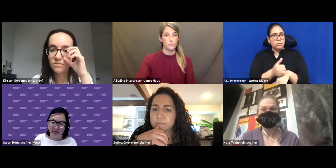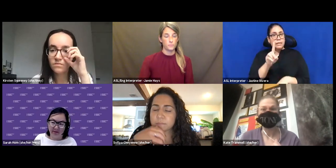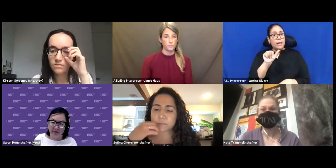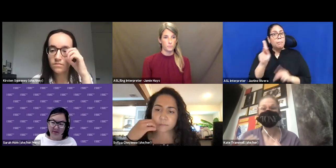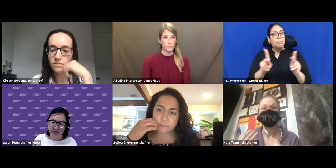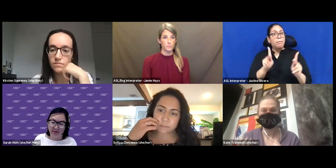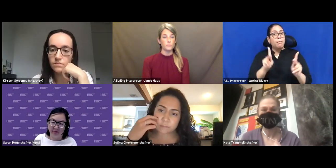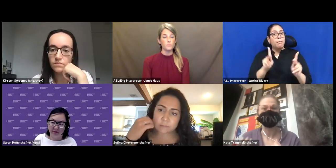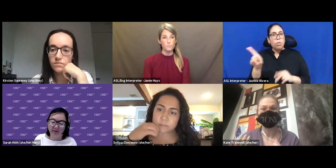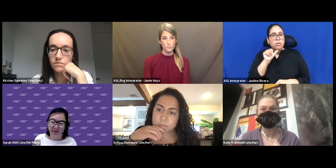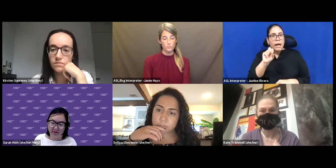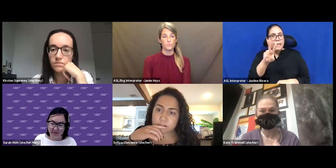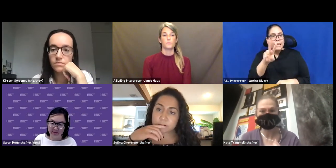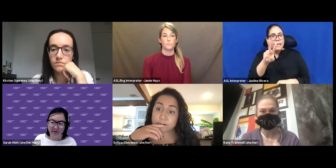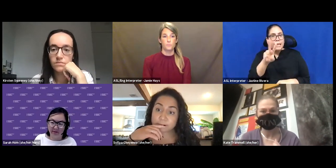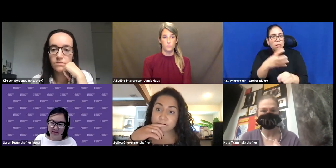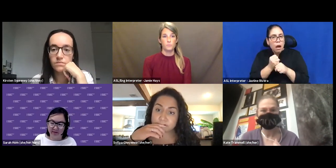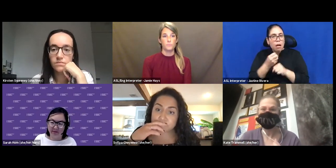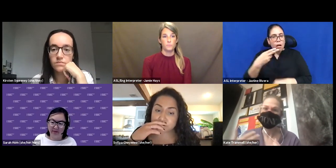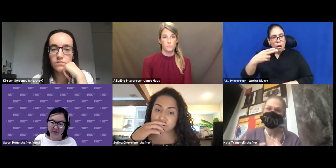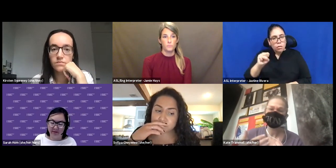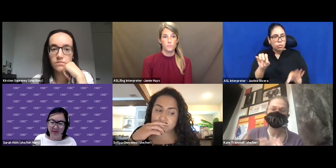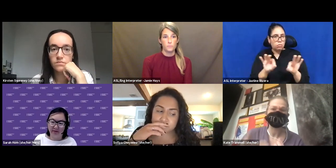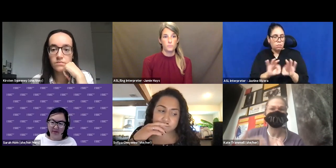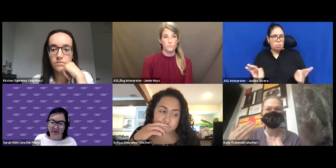attain high school diplomas. So how are they supposed to gain